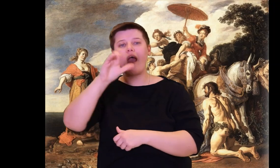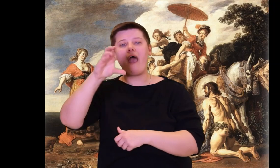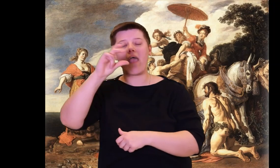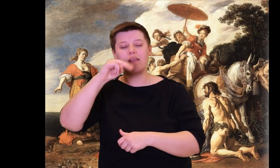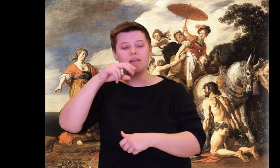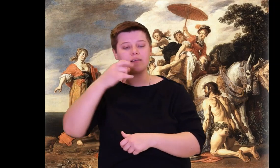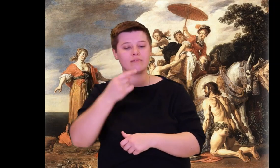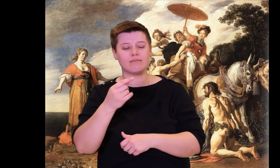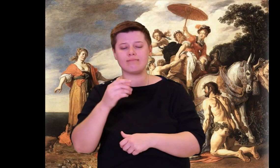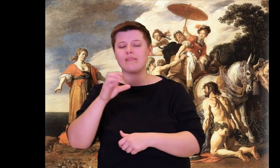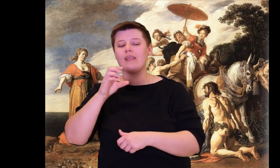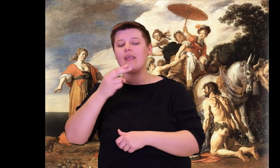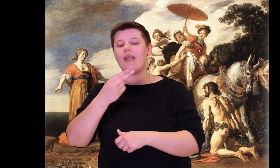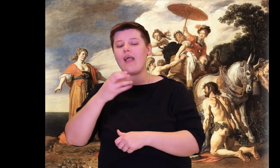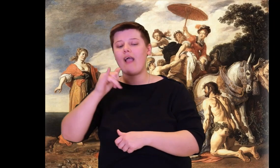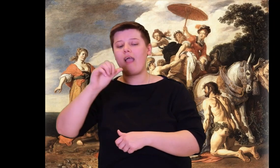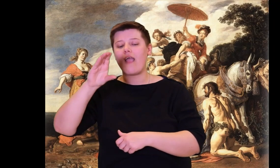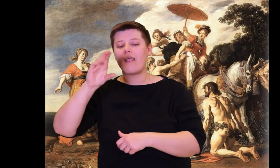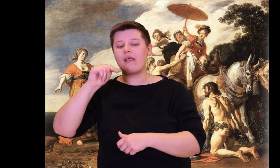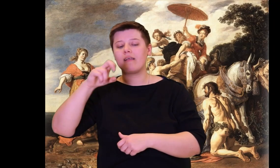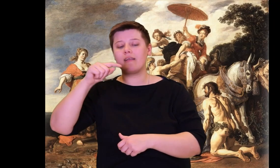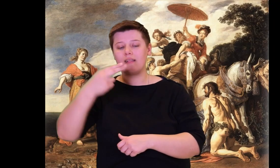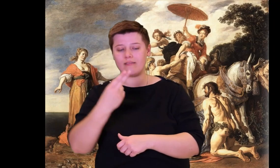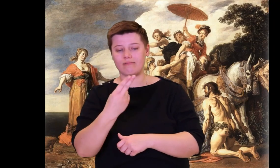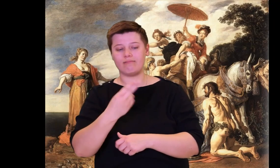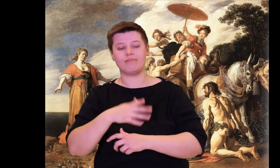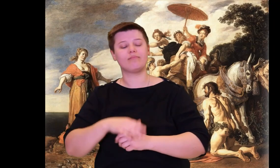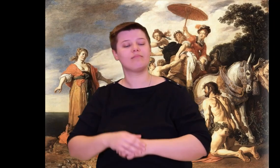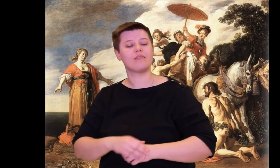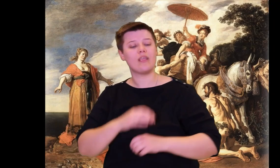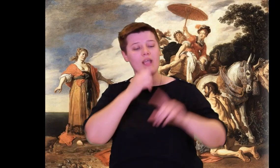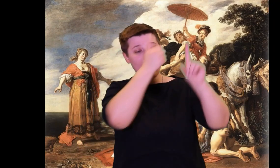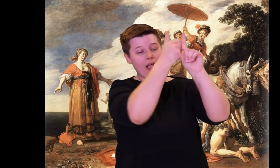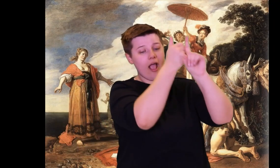Athena poured attractiveness across his head and shoulders.